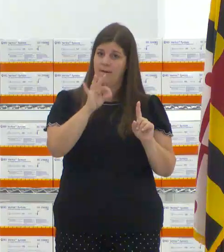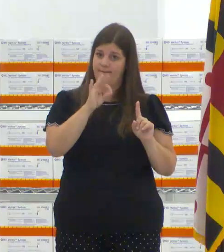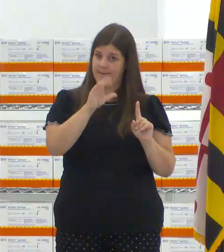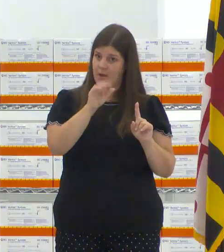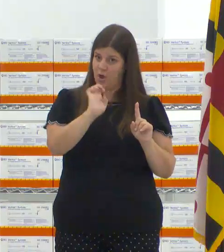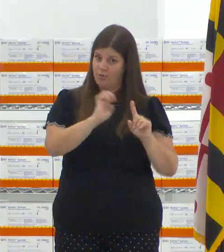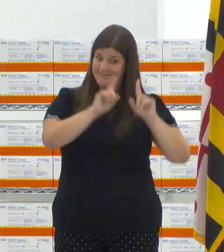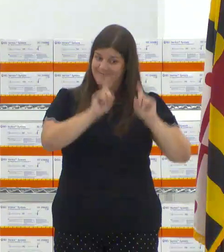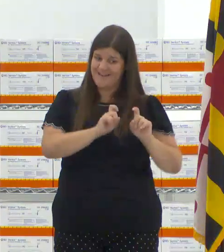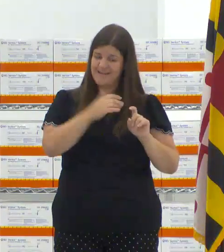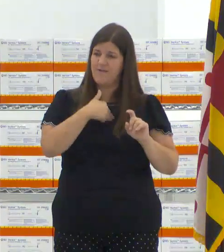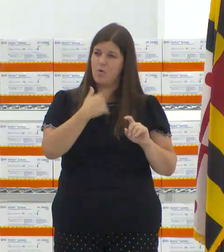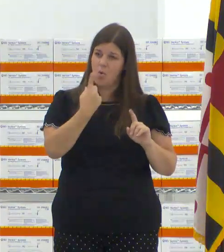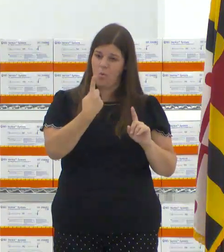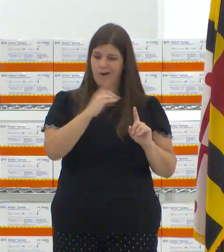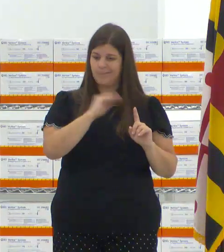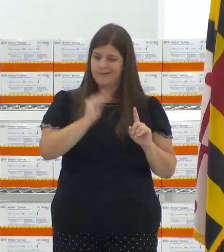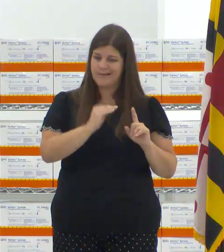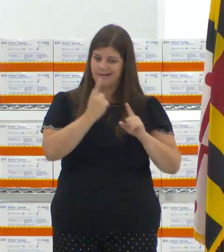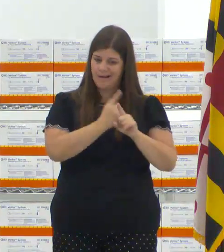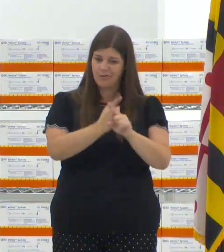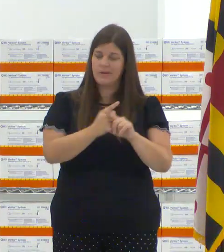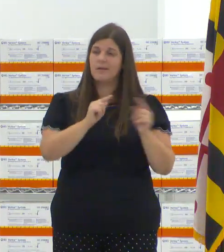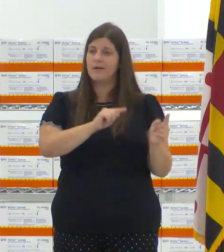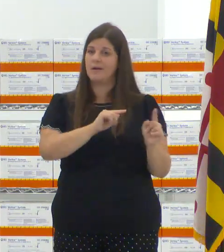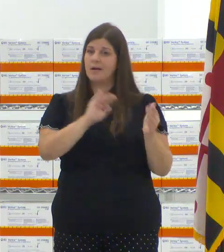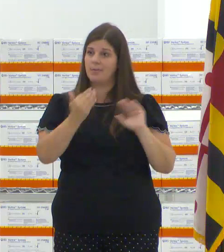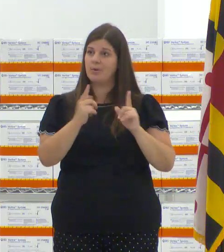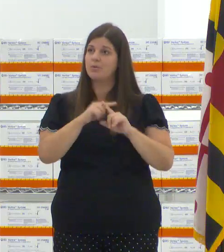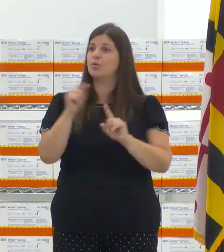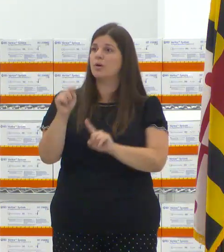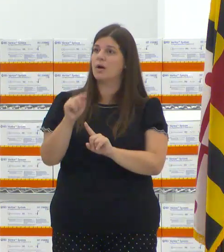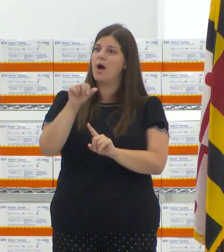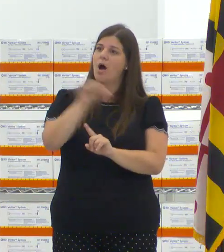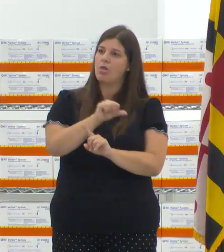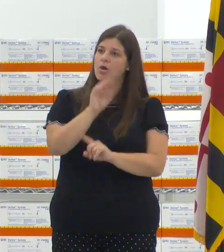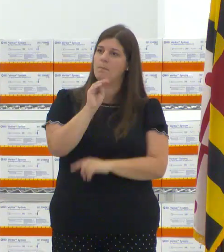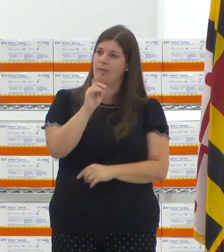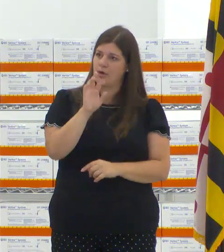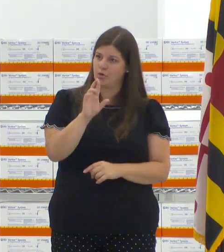Yeah, so very good question. So actually both tests actually